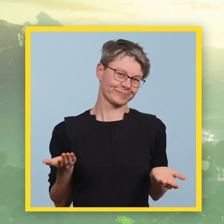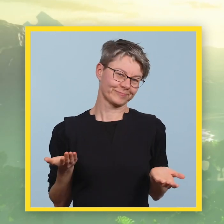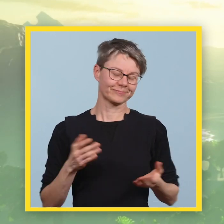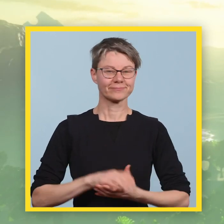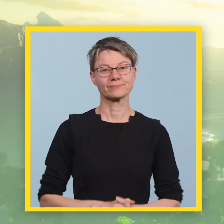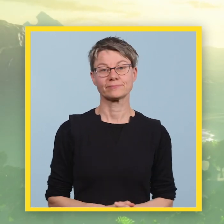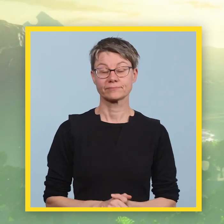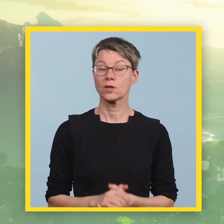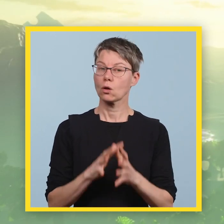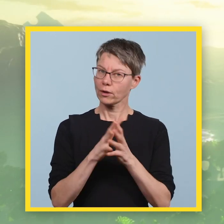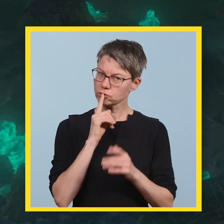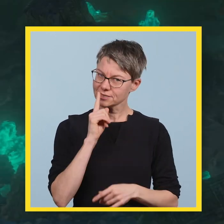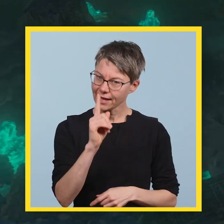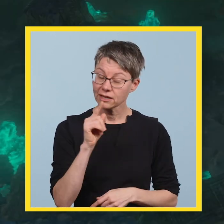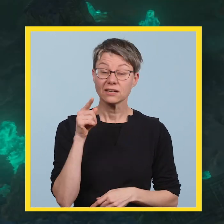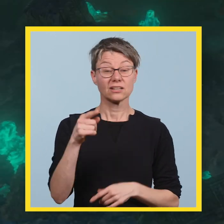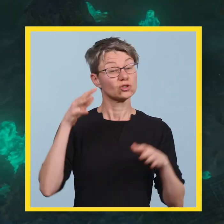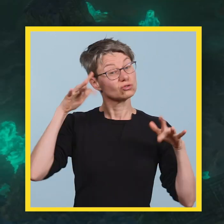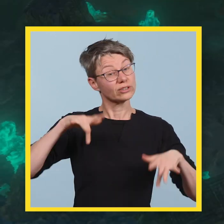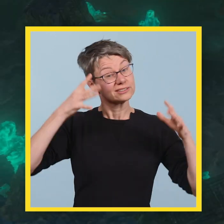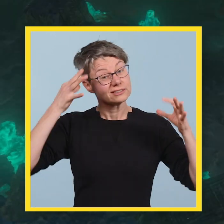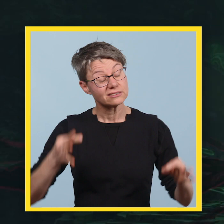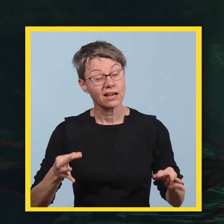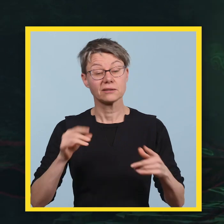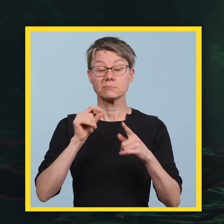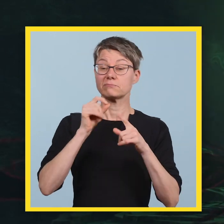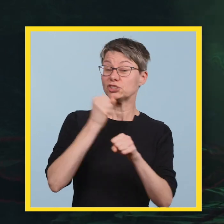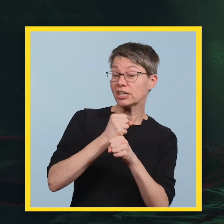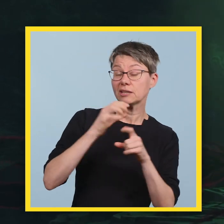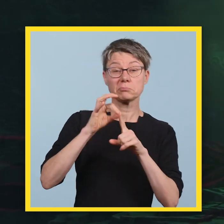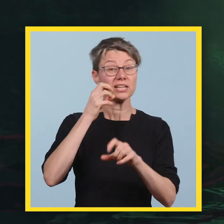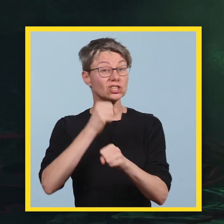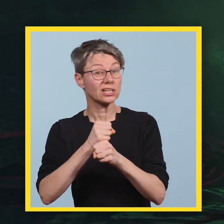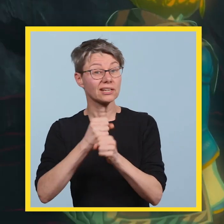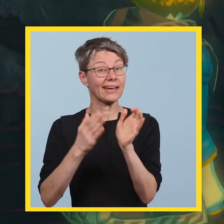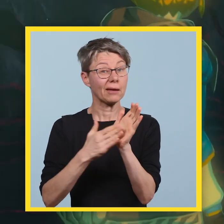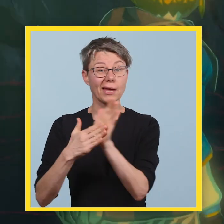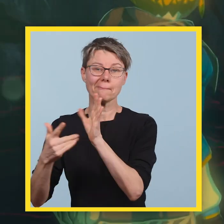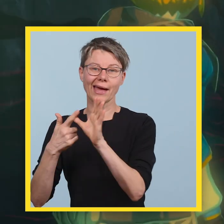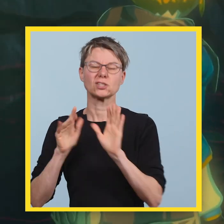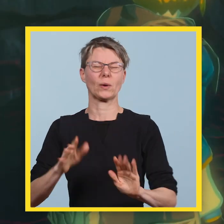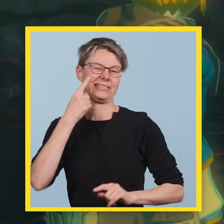It's worth mentioning that this game isn't classified yet, so keep an eye out for when that is available.